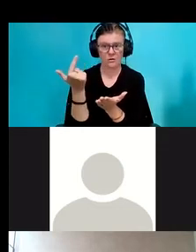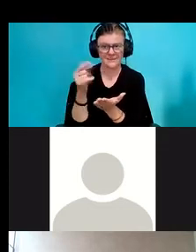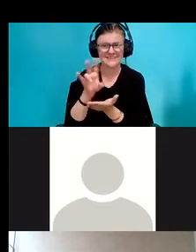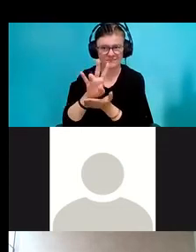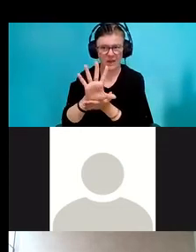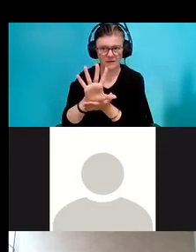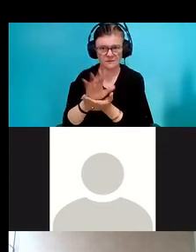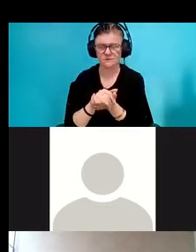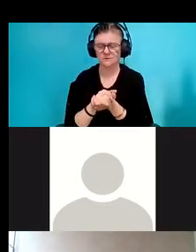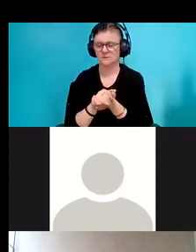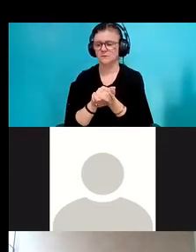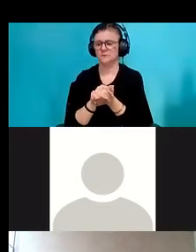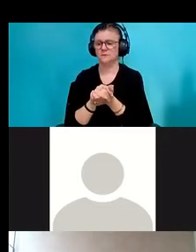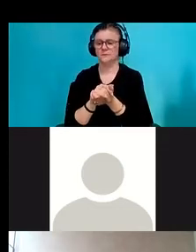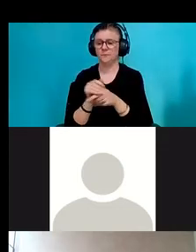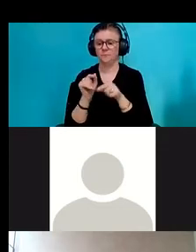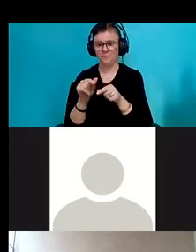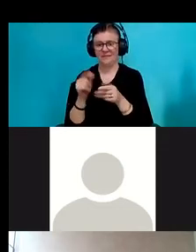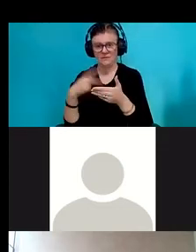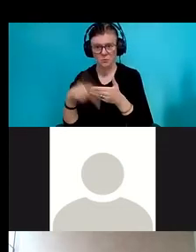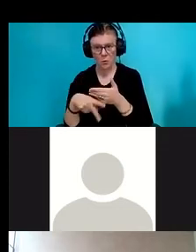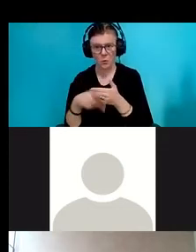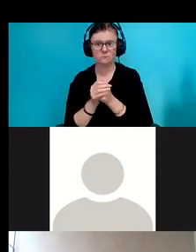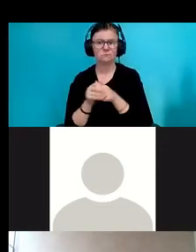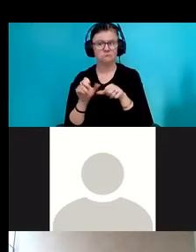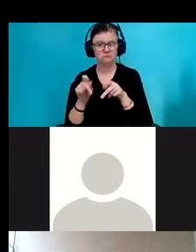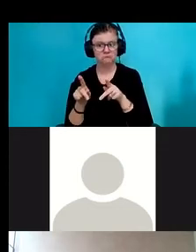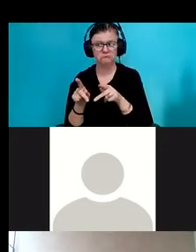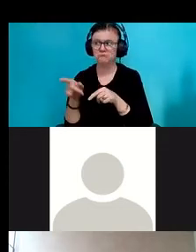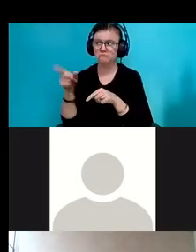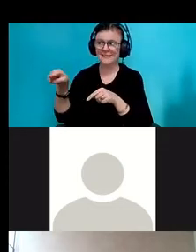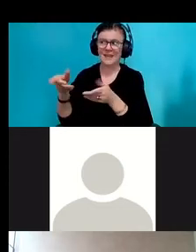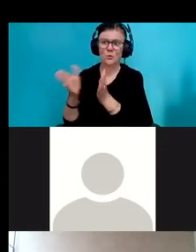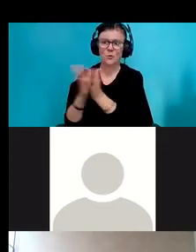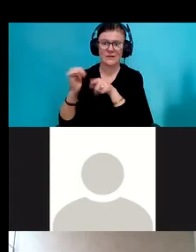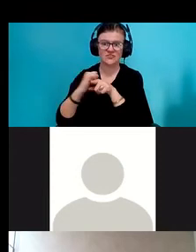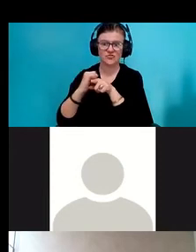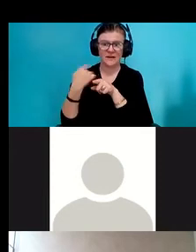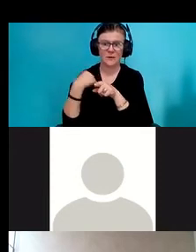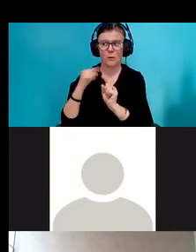These programs and opportunities to request trainings are now more widely known on campus,